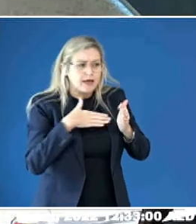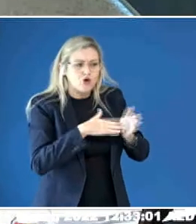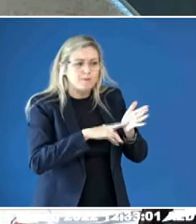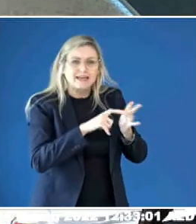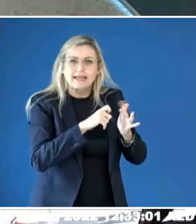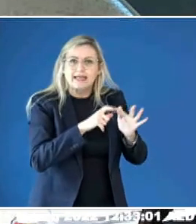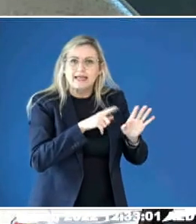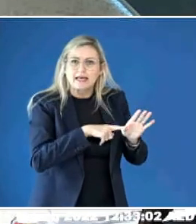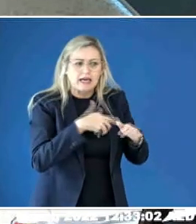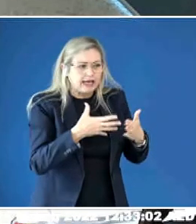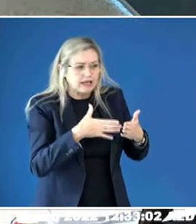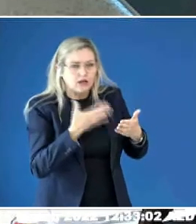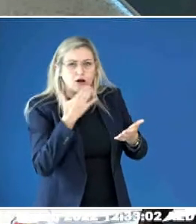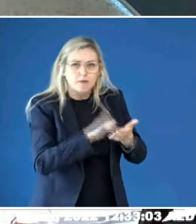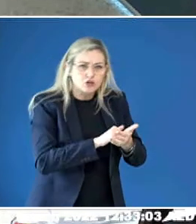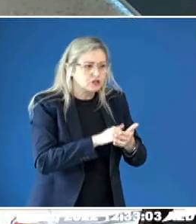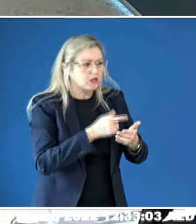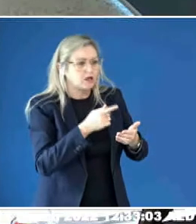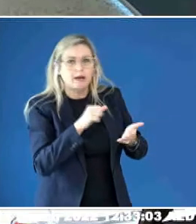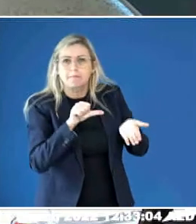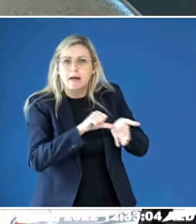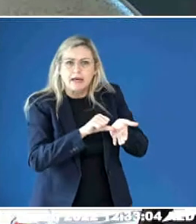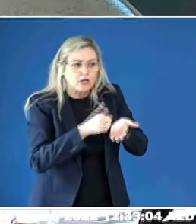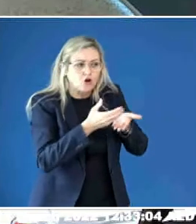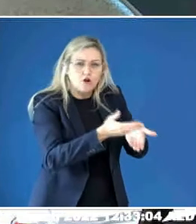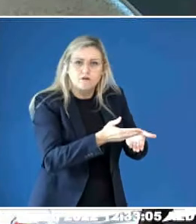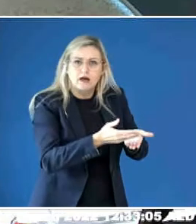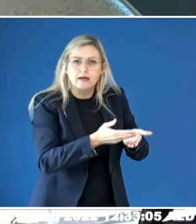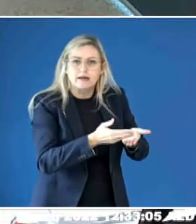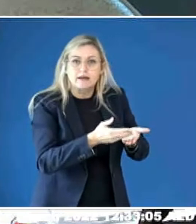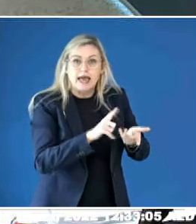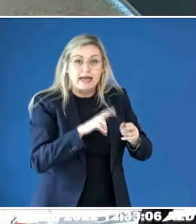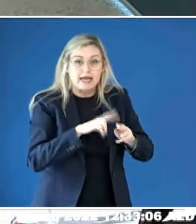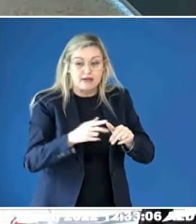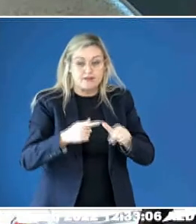If so when and what was the redress? If not, why?" And your answer was: